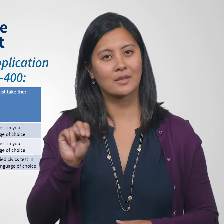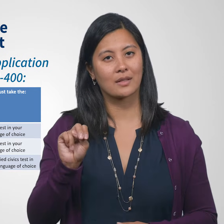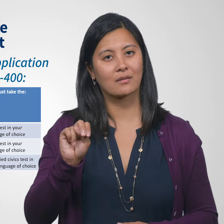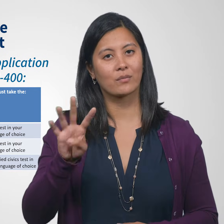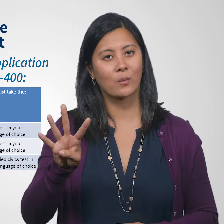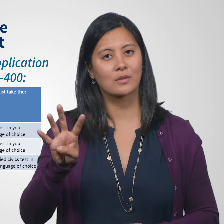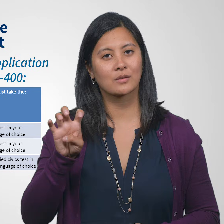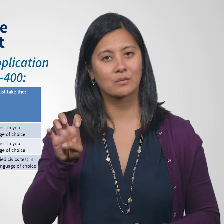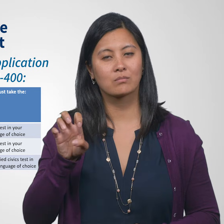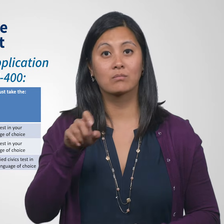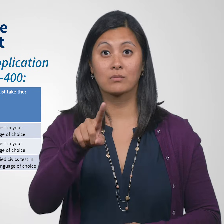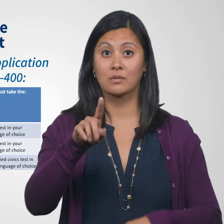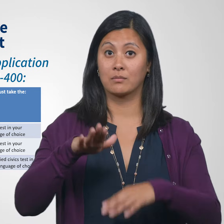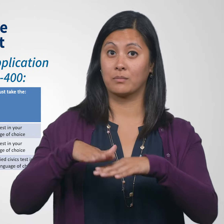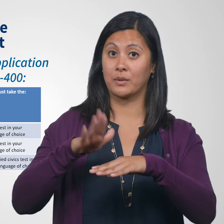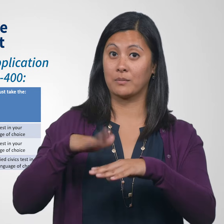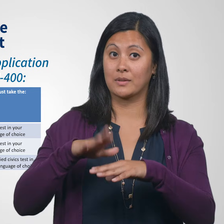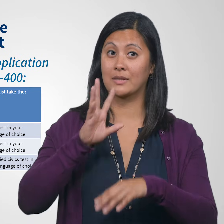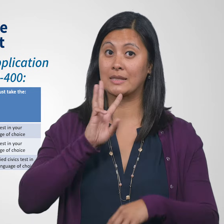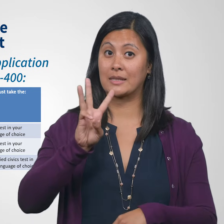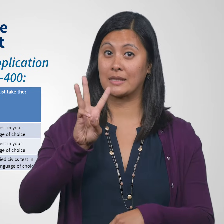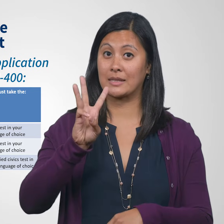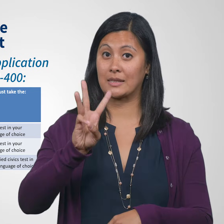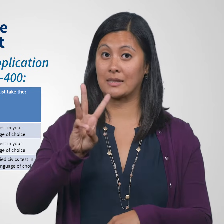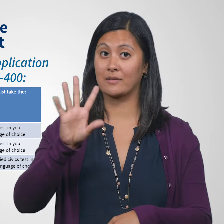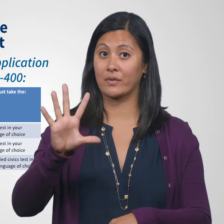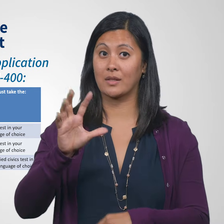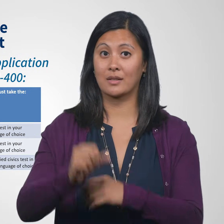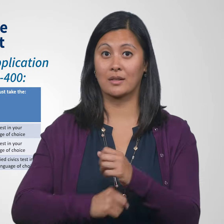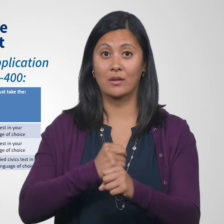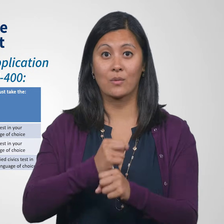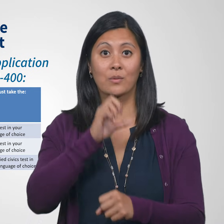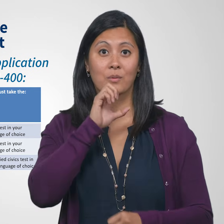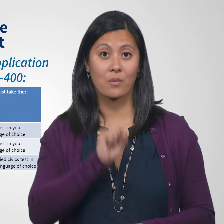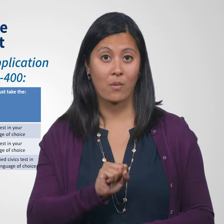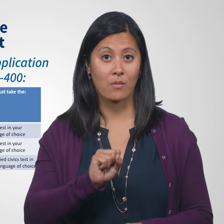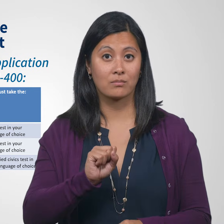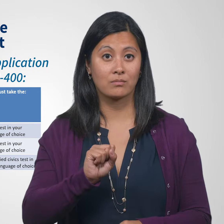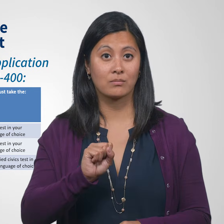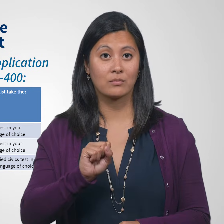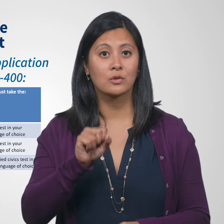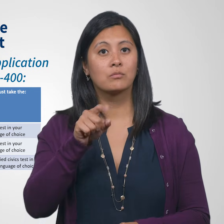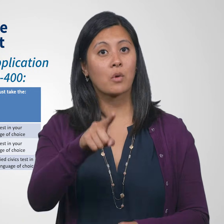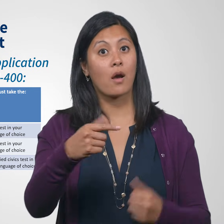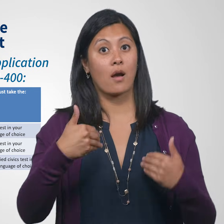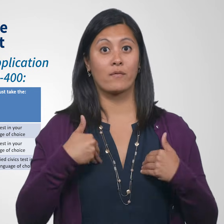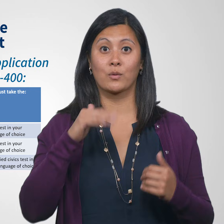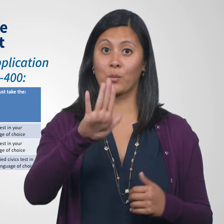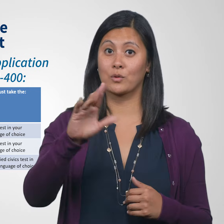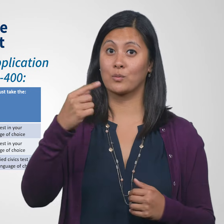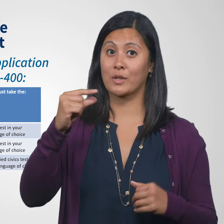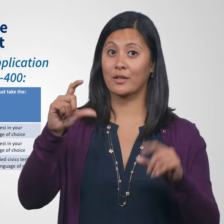Or form N400. You are at least sixty five years old.